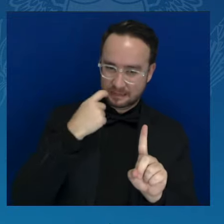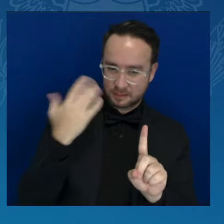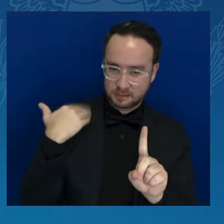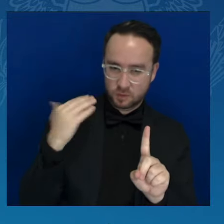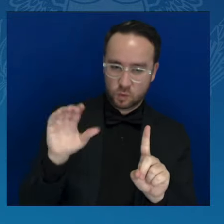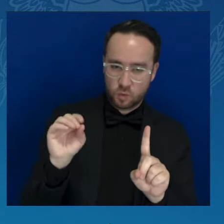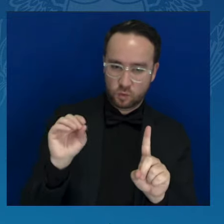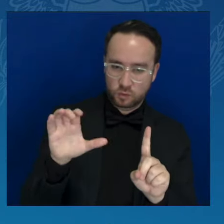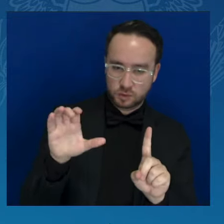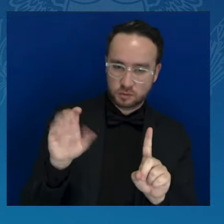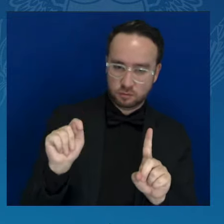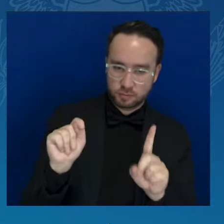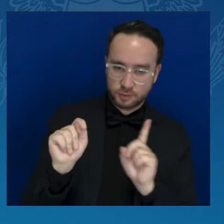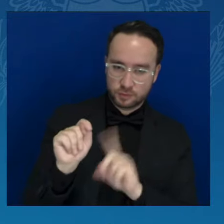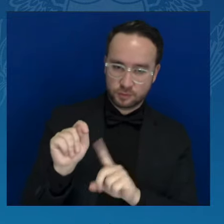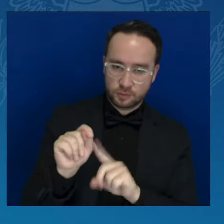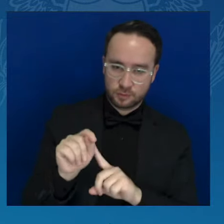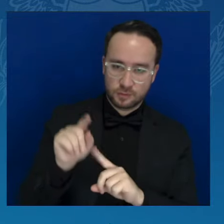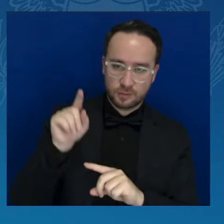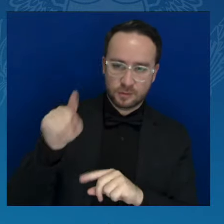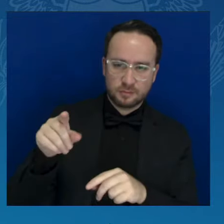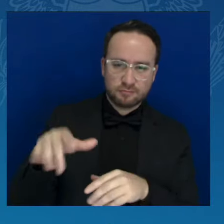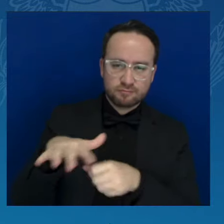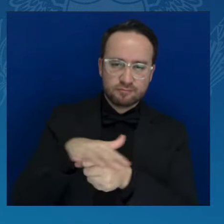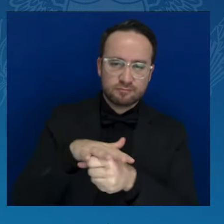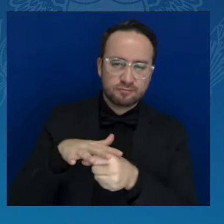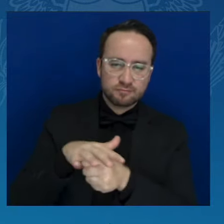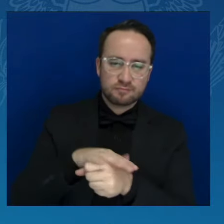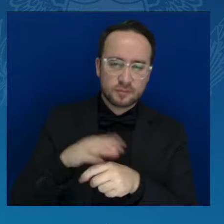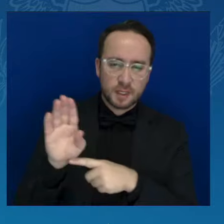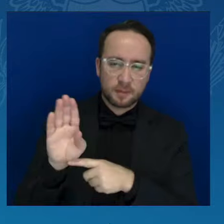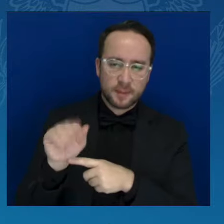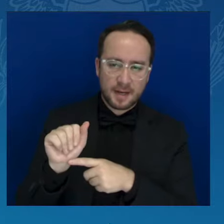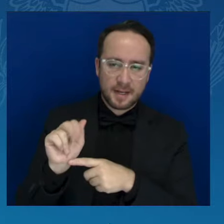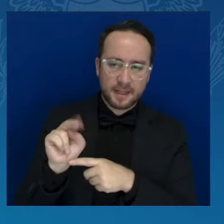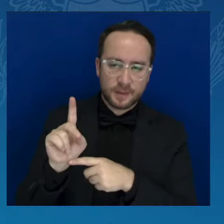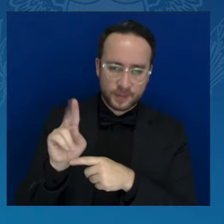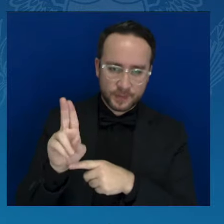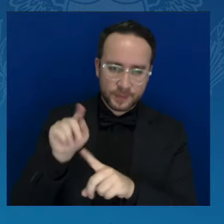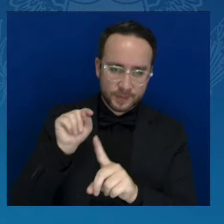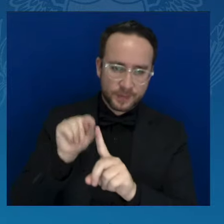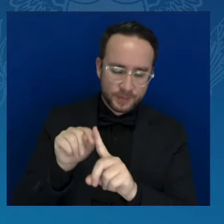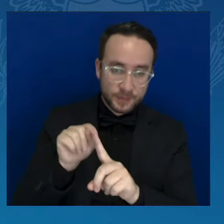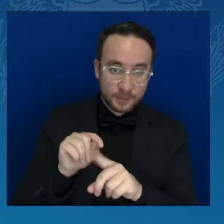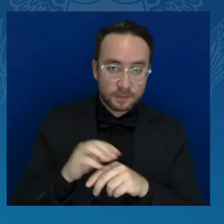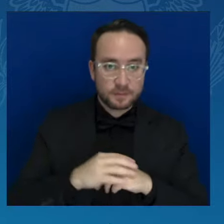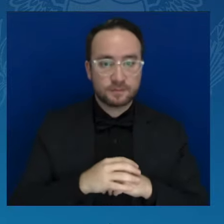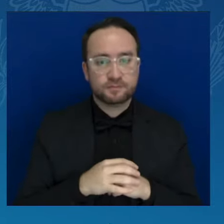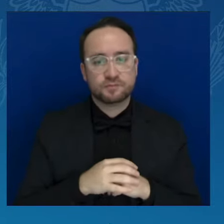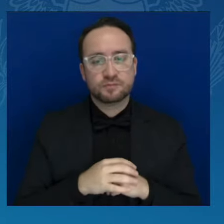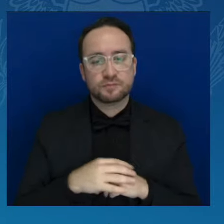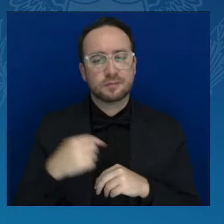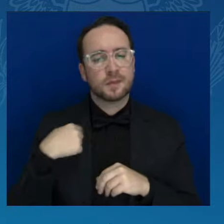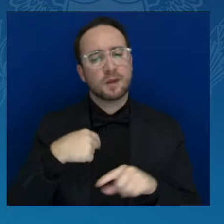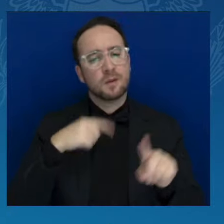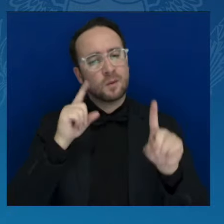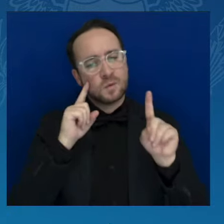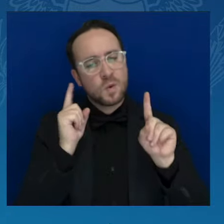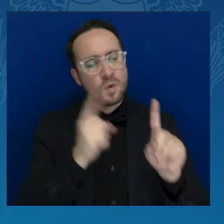and ensure that future operations on the lunar surface are both transparent and safe. Second, we have made significant progress